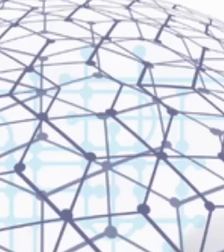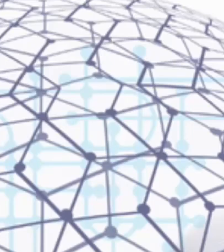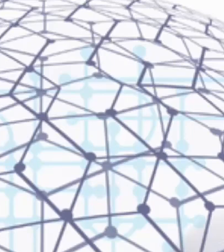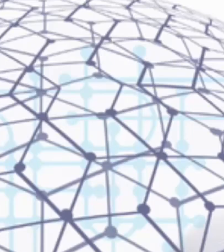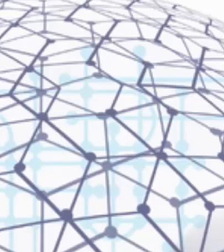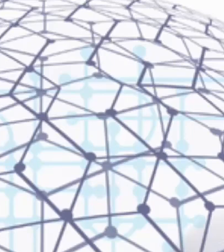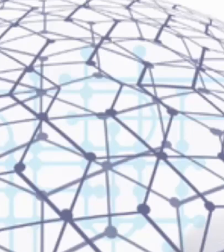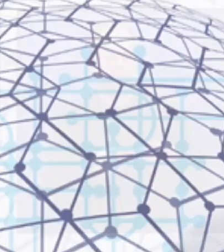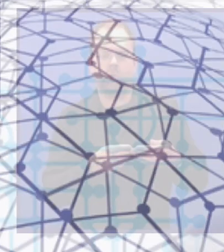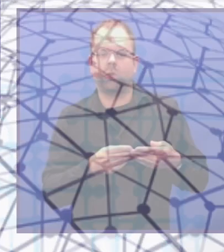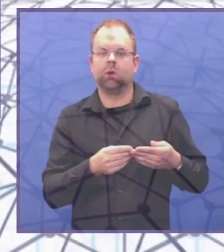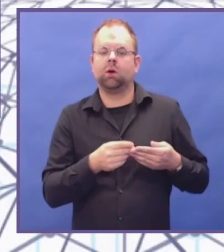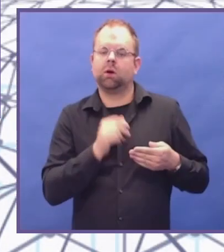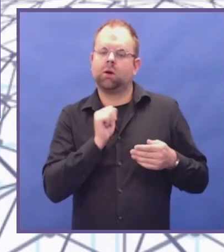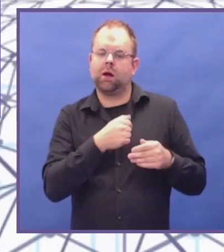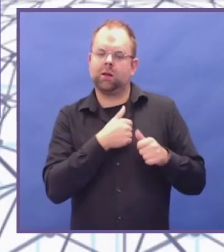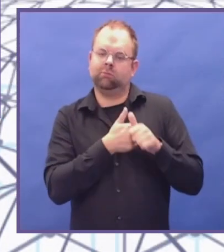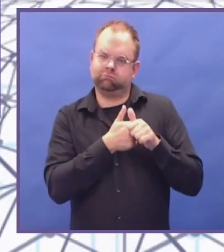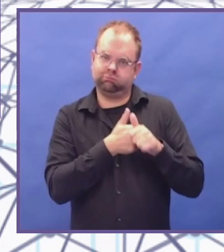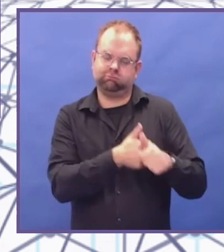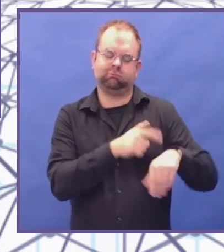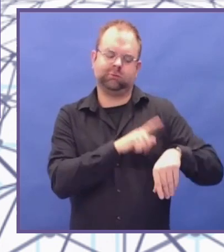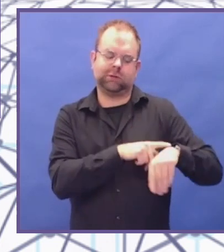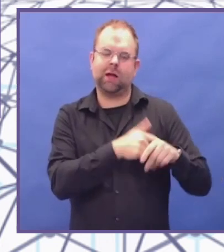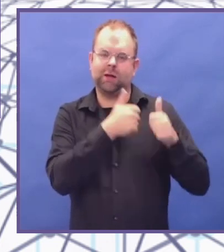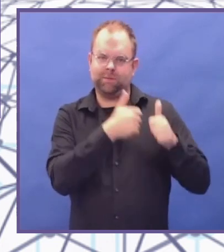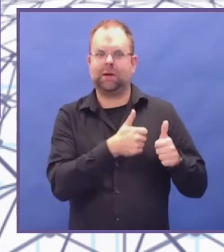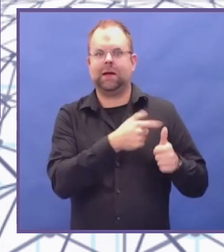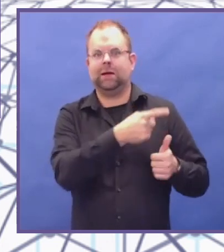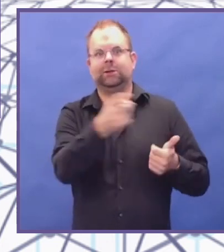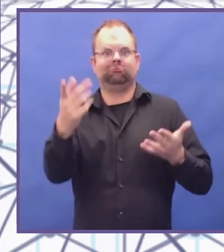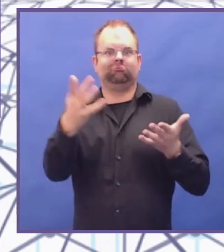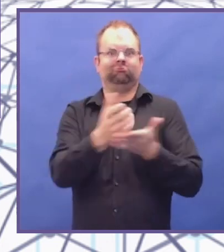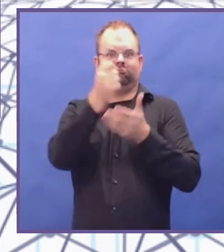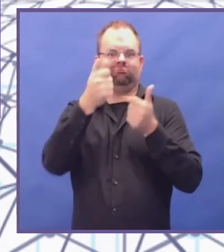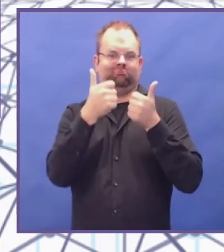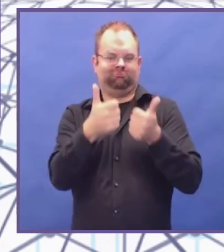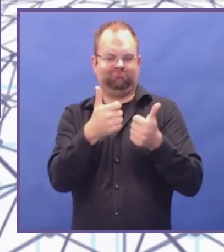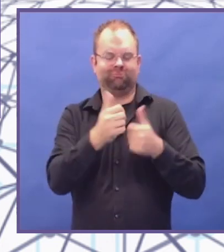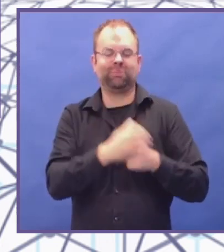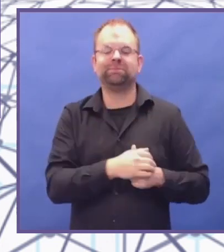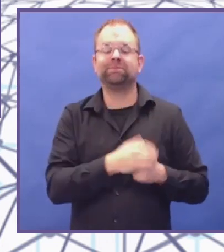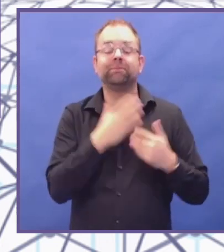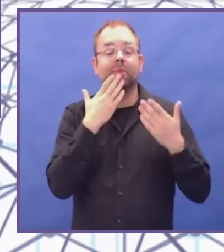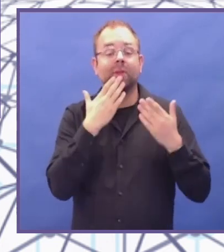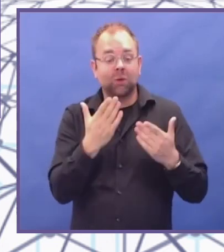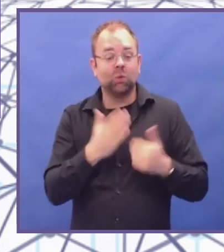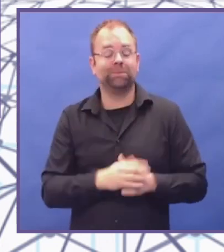All right, so my name is Jamie. I'm a PhD at the Global Disability Innovation hub. Kathy gave me